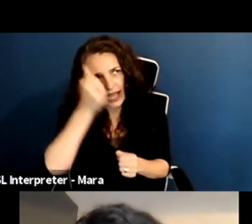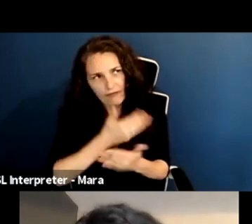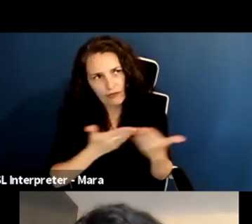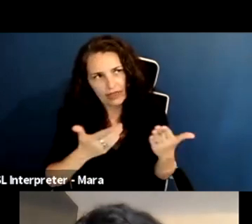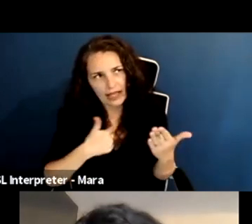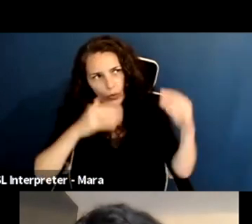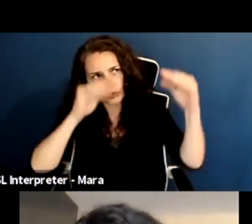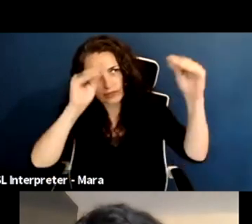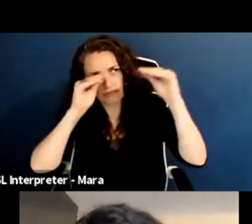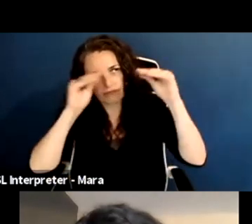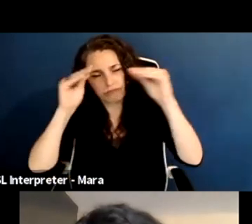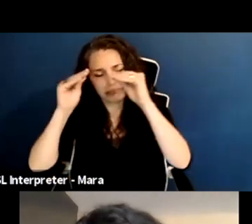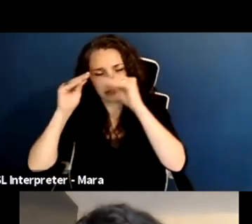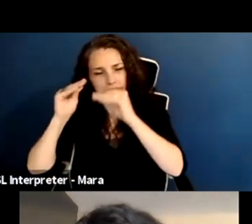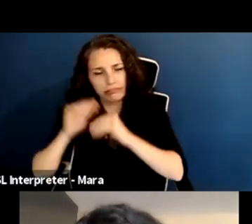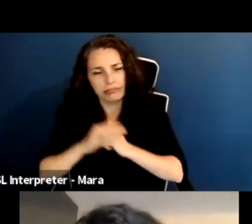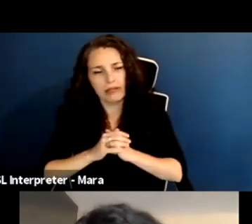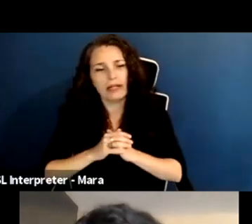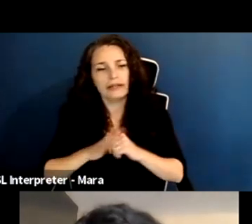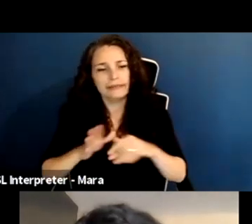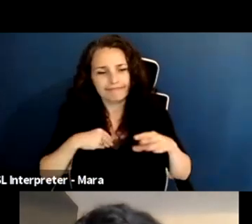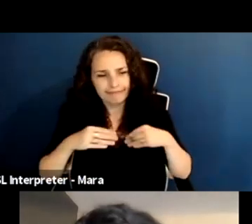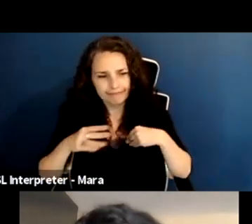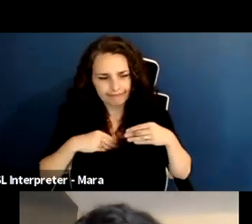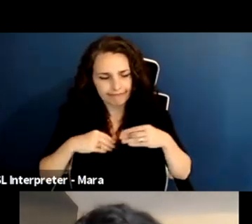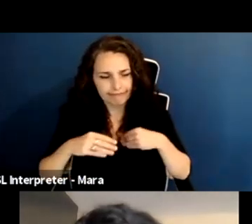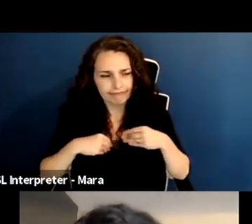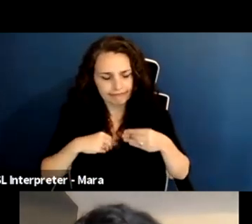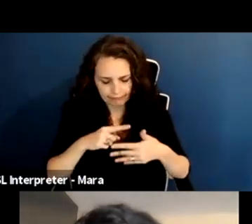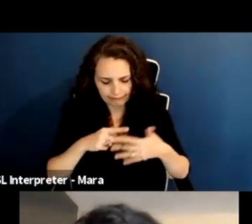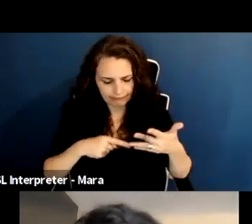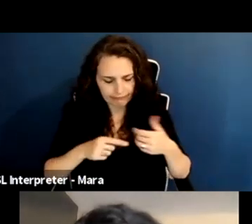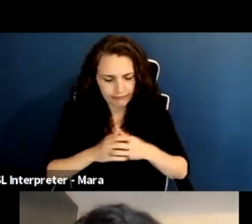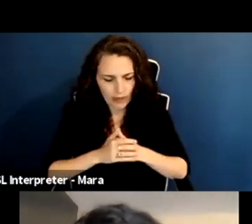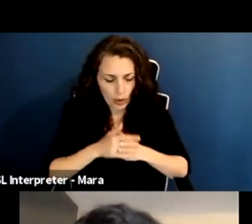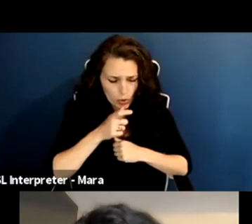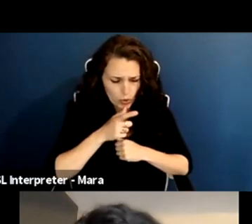from who we are and be able to bring that into the arena